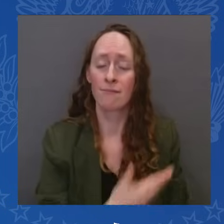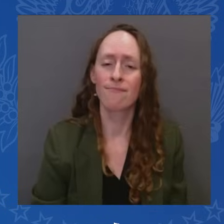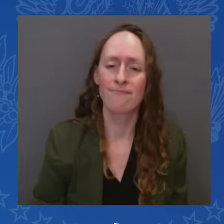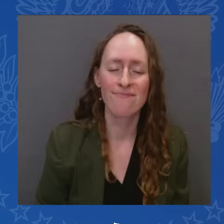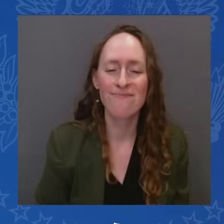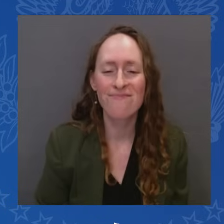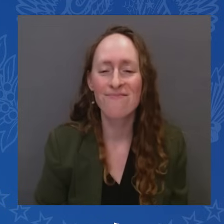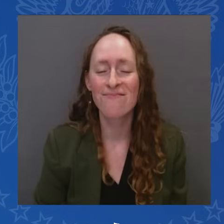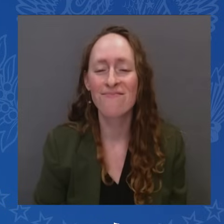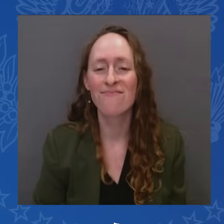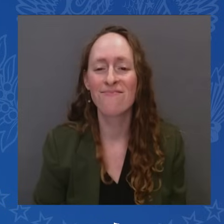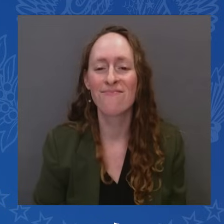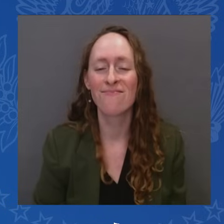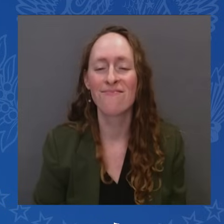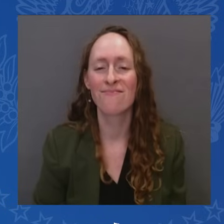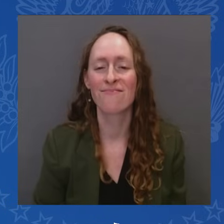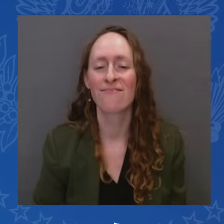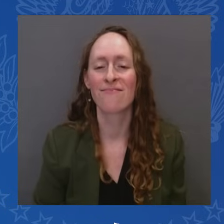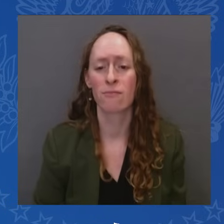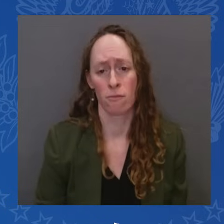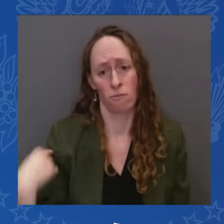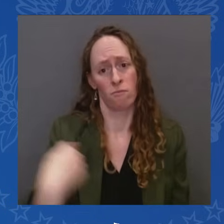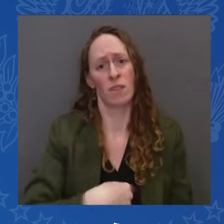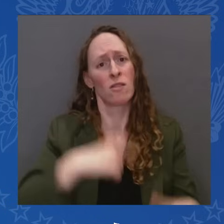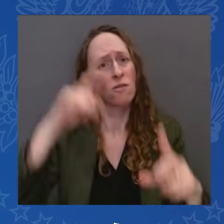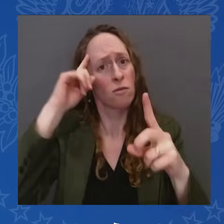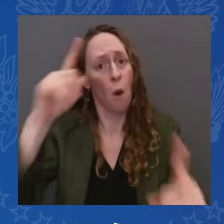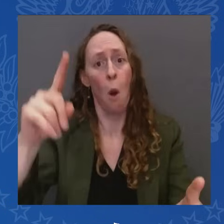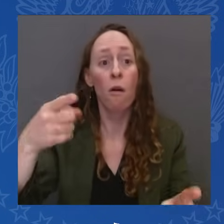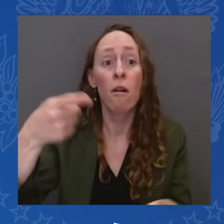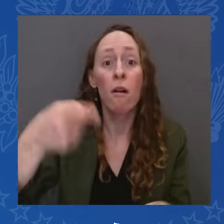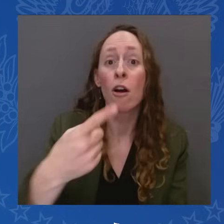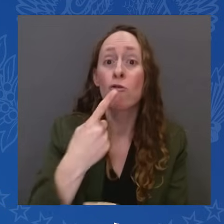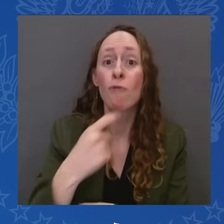The entire world is watching what we do, so let's show them who we are.